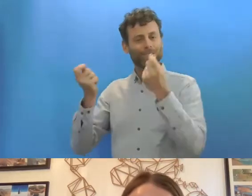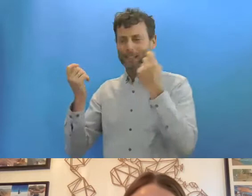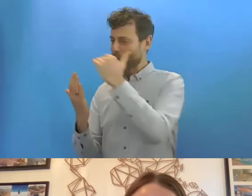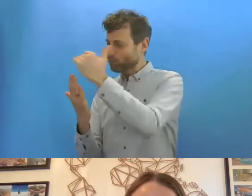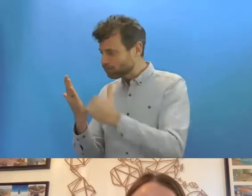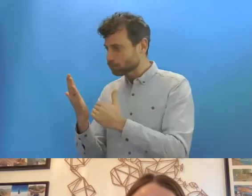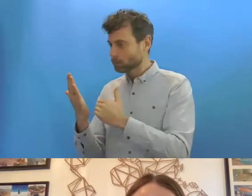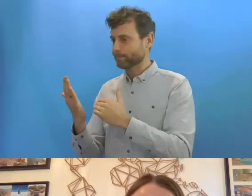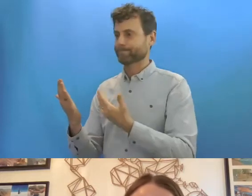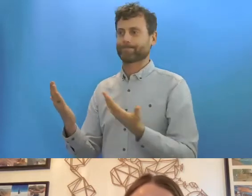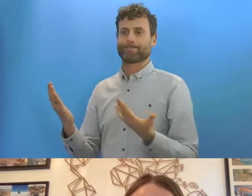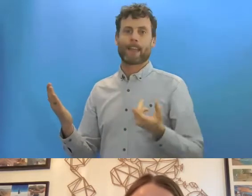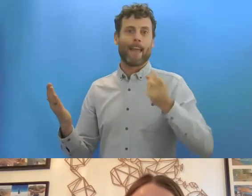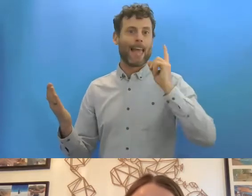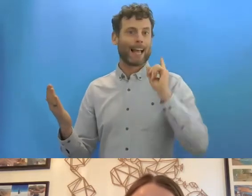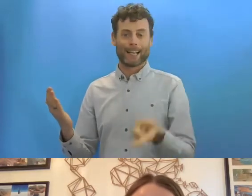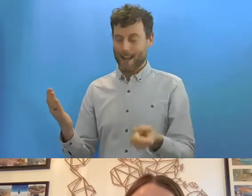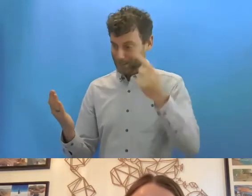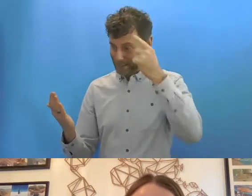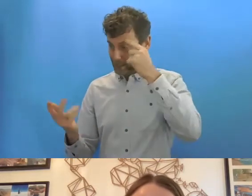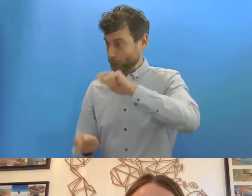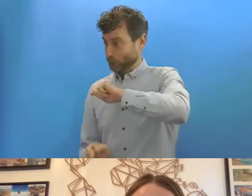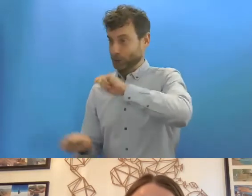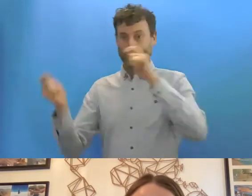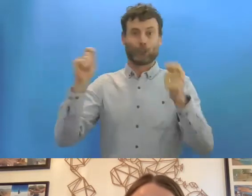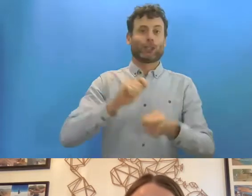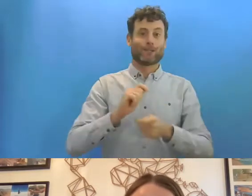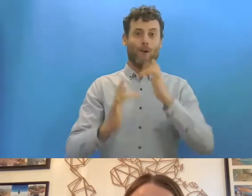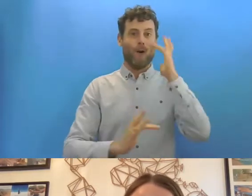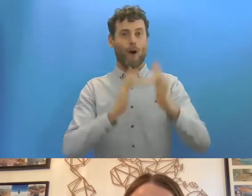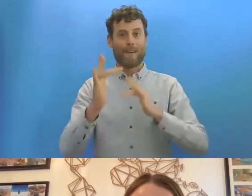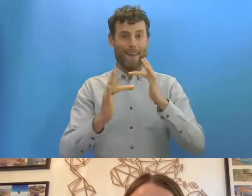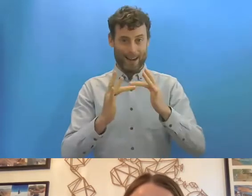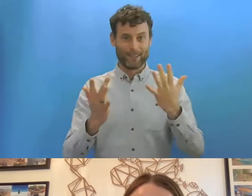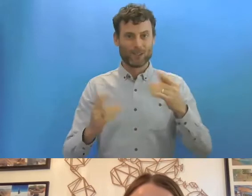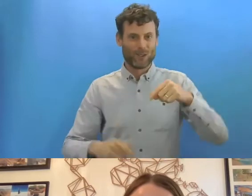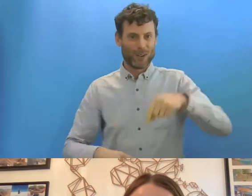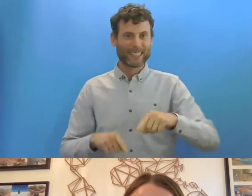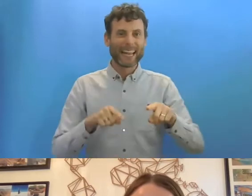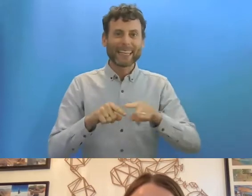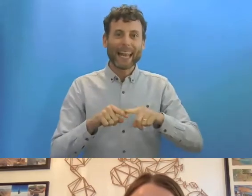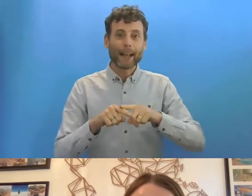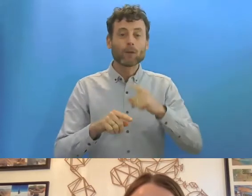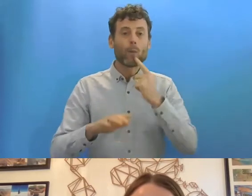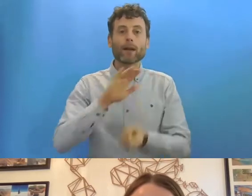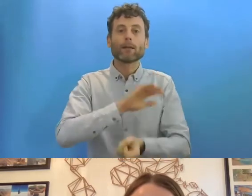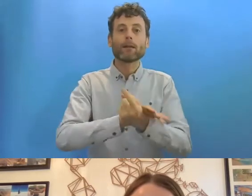So a bit of context for this year's festival, obviously as Ruth said we had to rethink, we had to completely rethink this festival, when the pandemic sort of hit us in England,